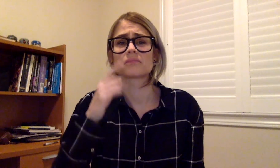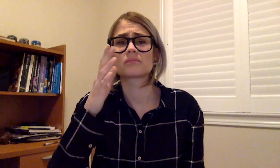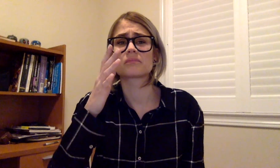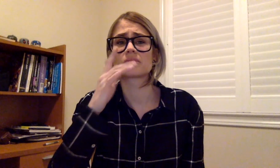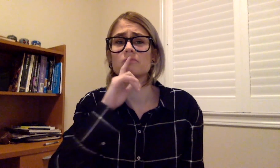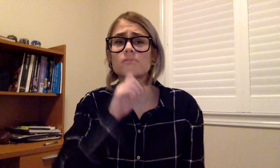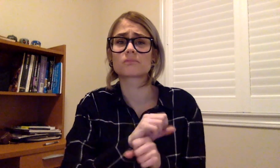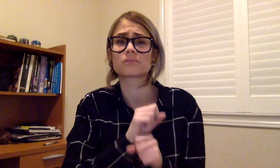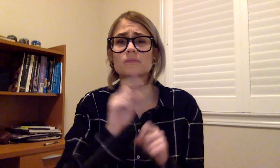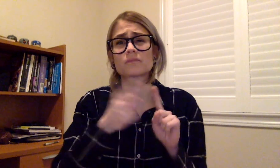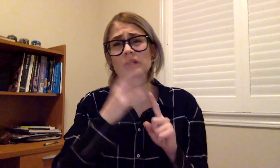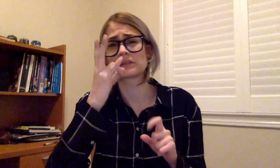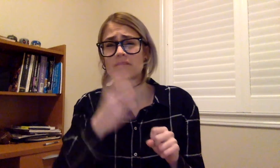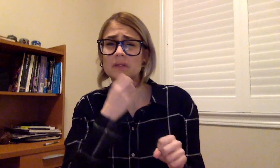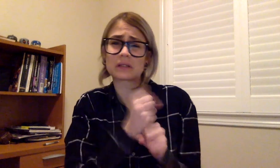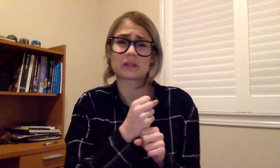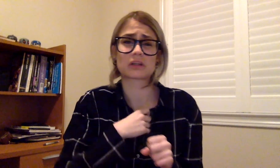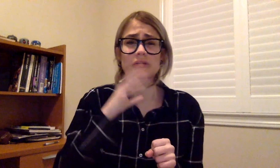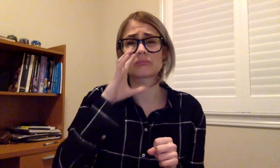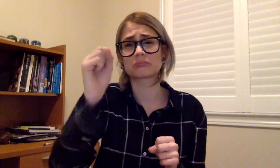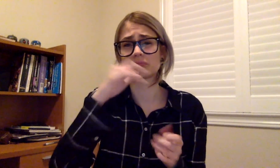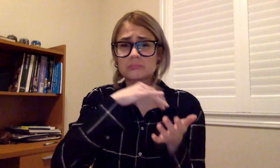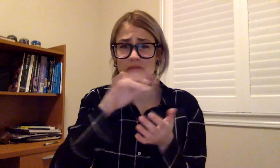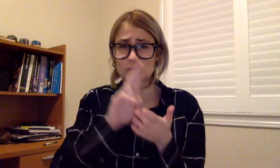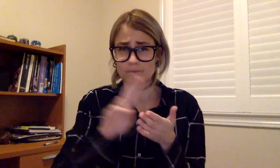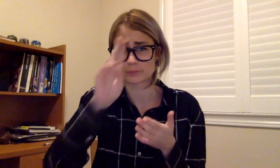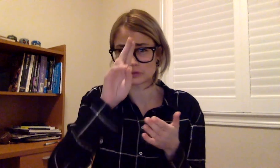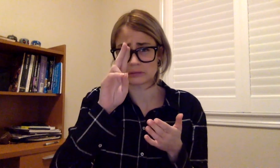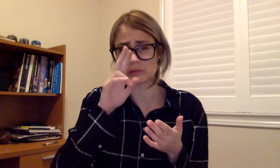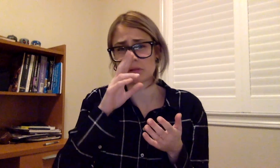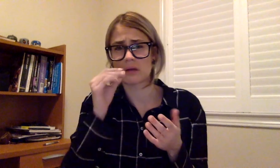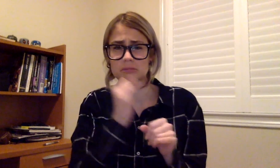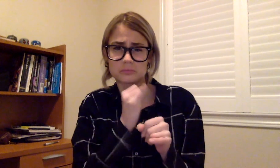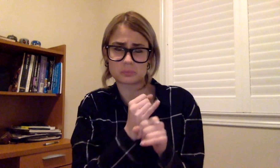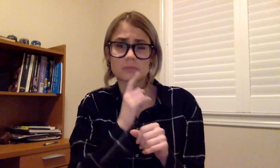I had gone to post-secondary for 7 years.